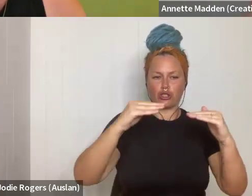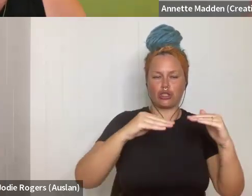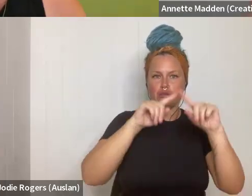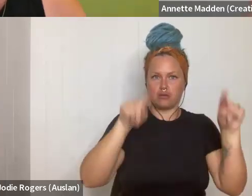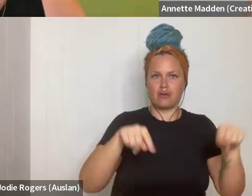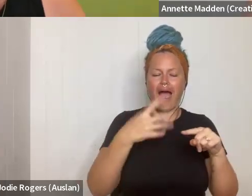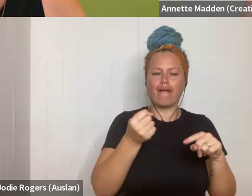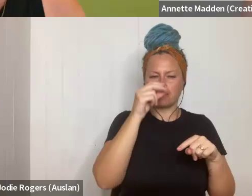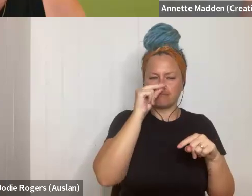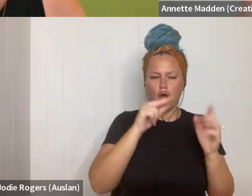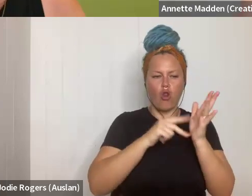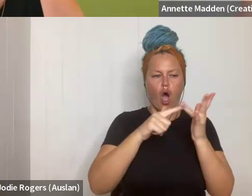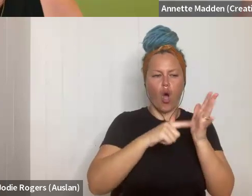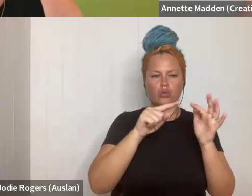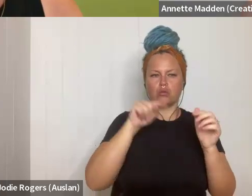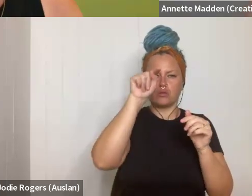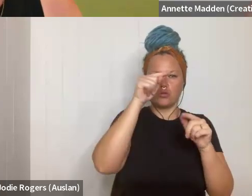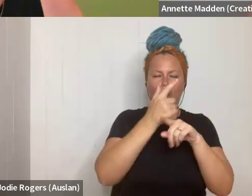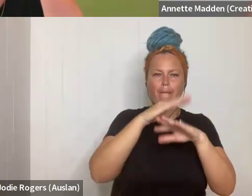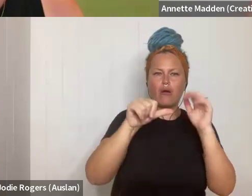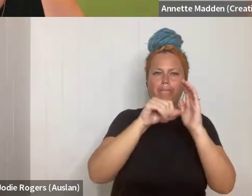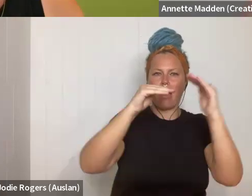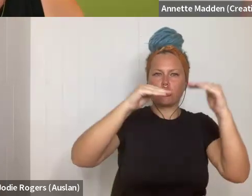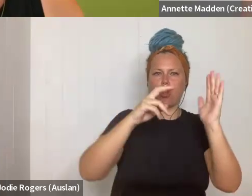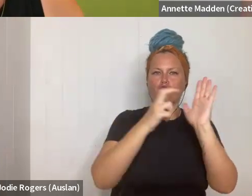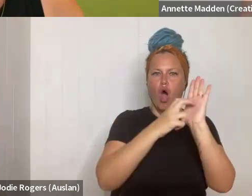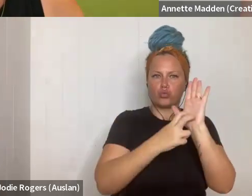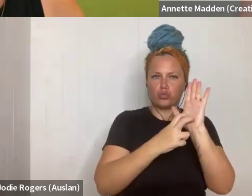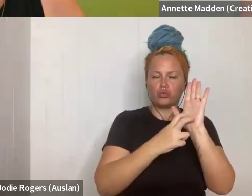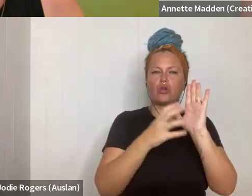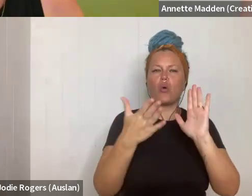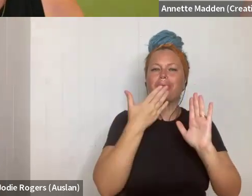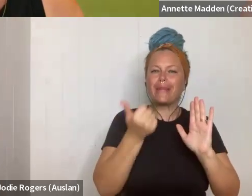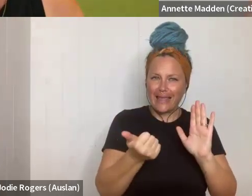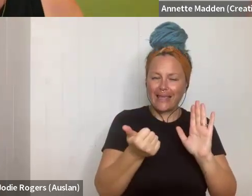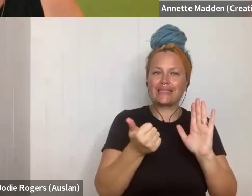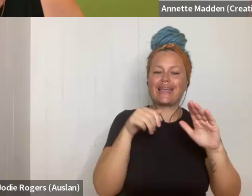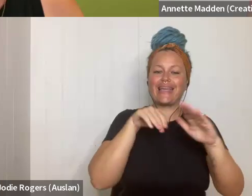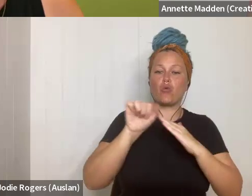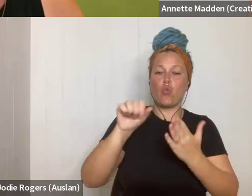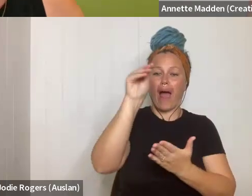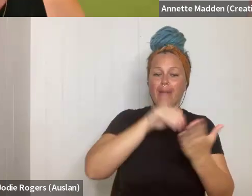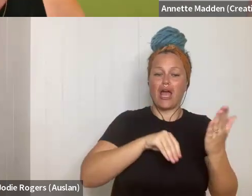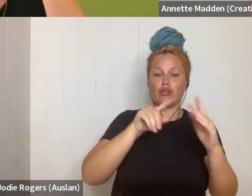good one. You will notice that when you download the XL budget, that there is a little